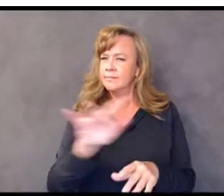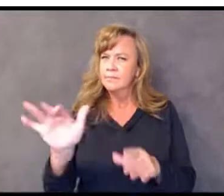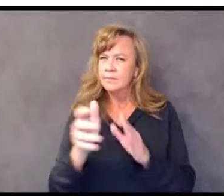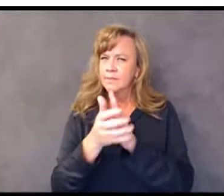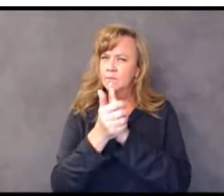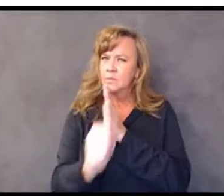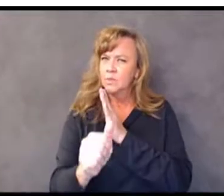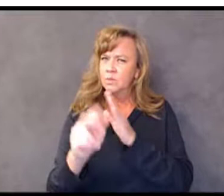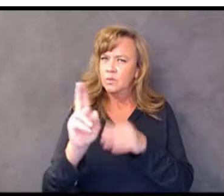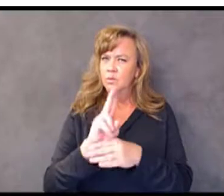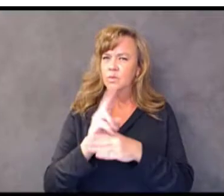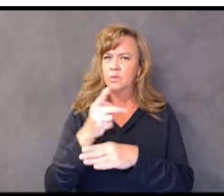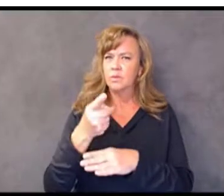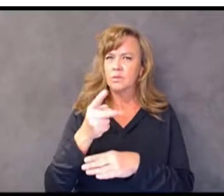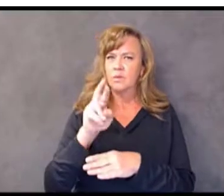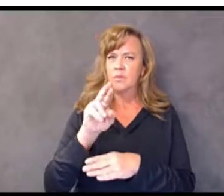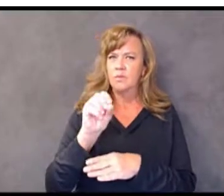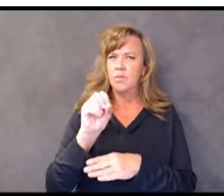the spelling to the student.